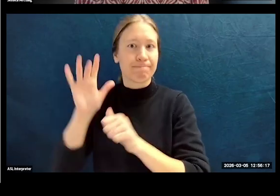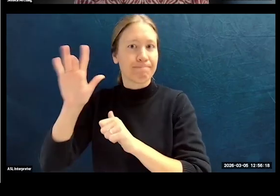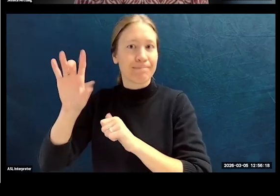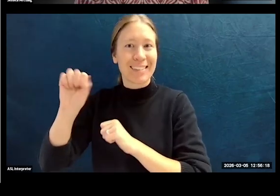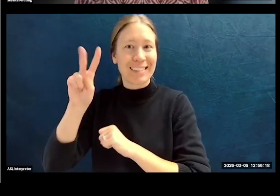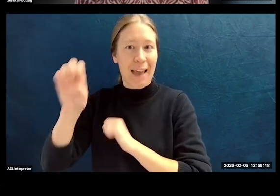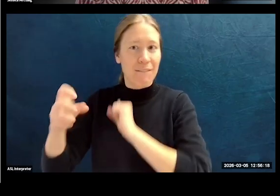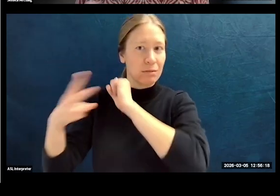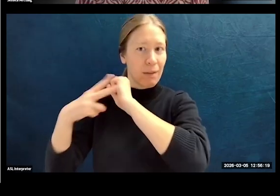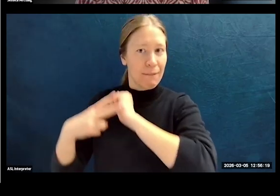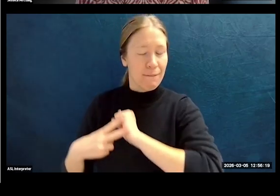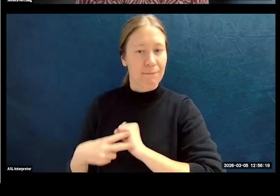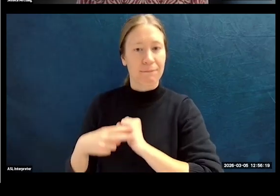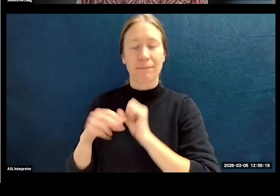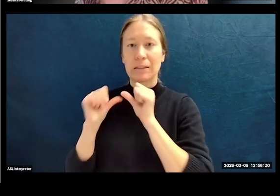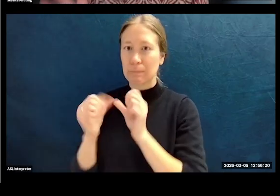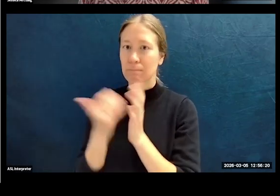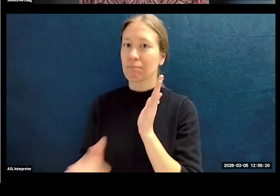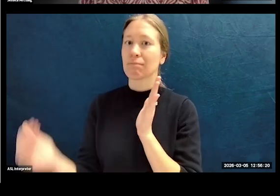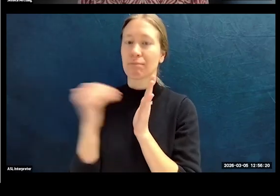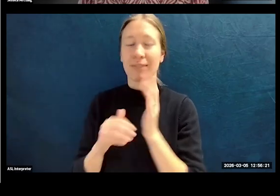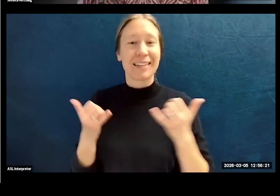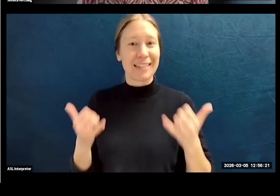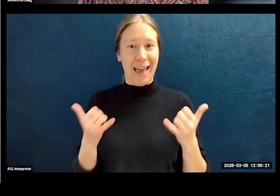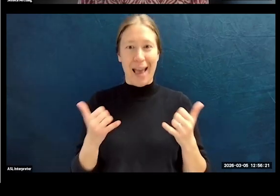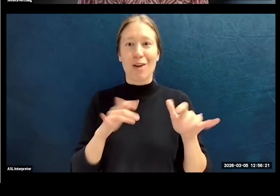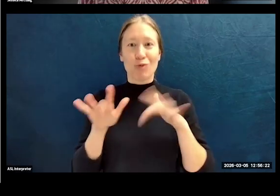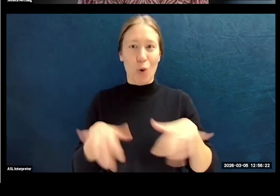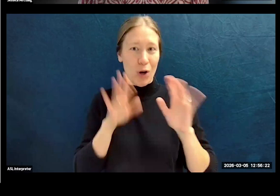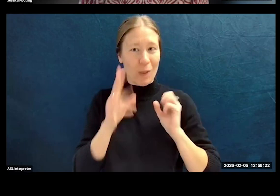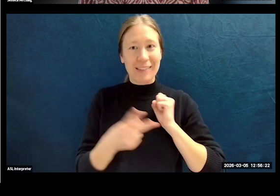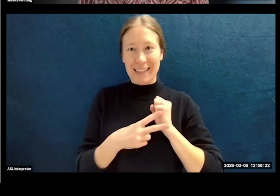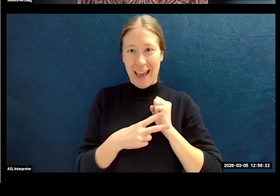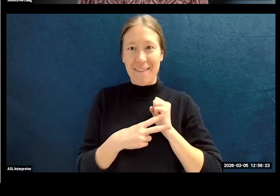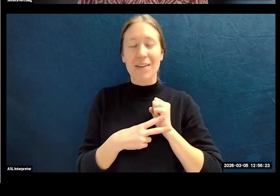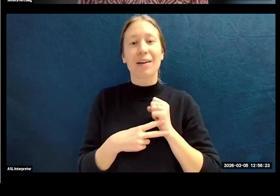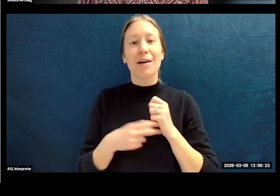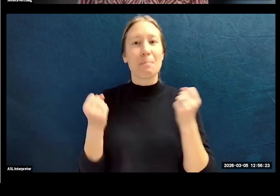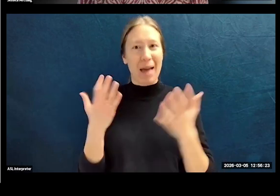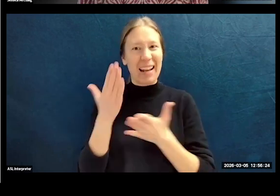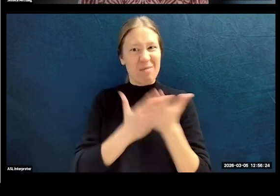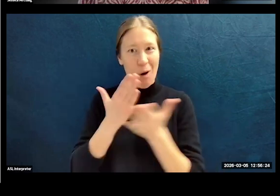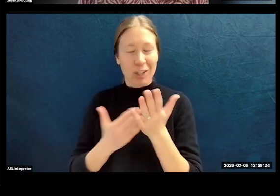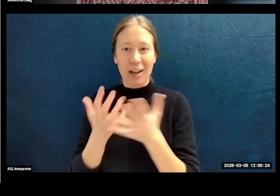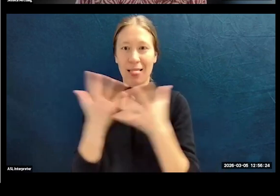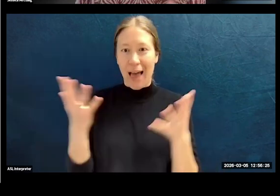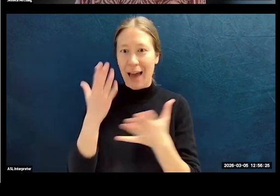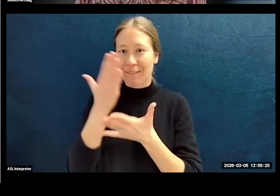And today we'll have the recording so that this demonstration goes smoothly, because it's multi-part and contains a lot of pieces.